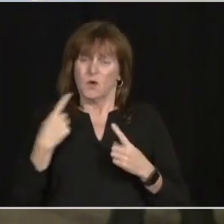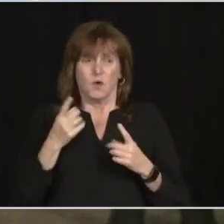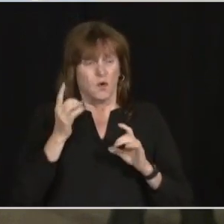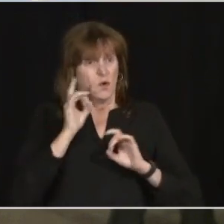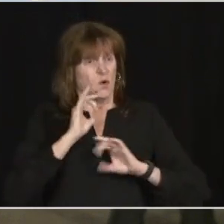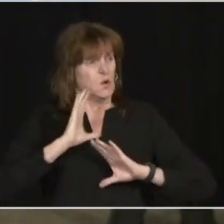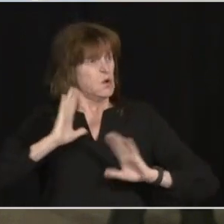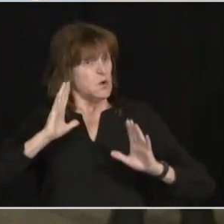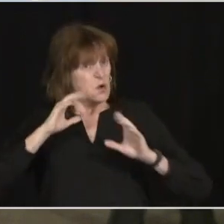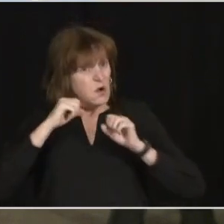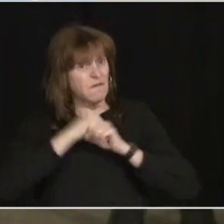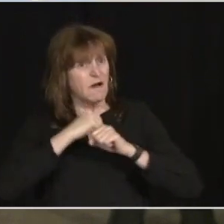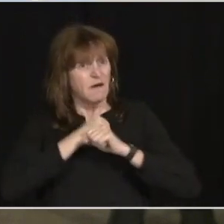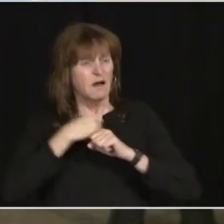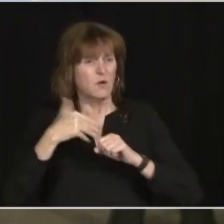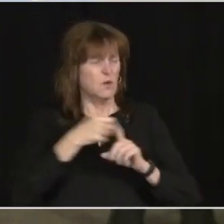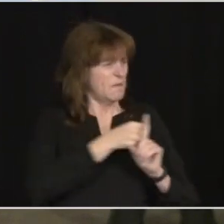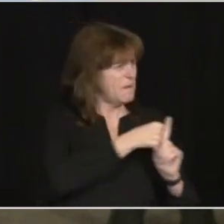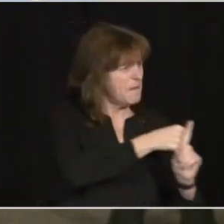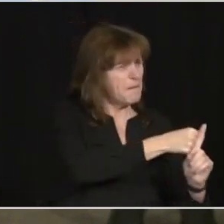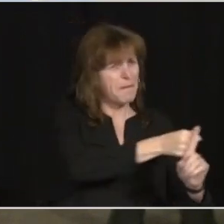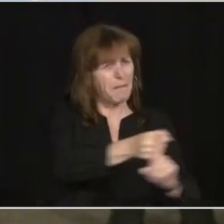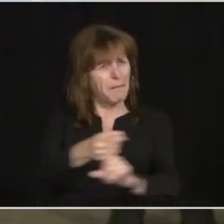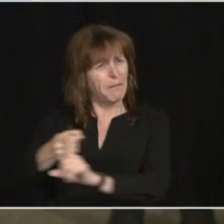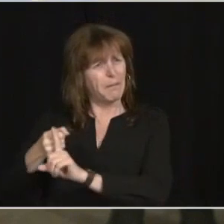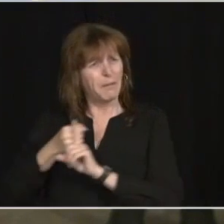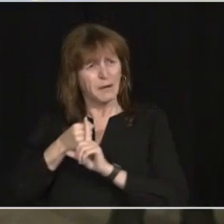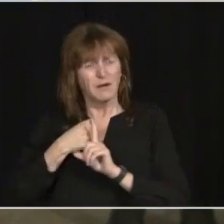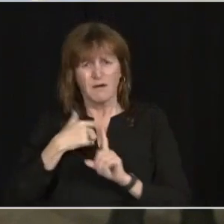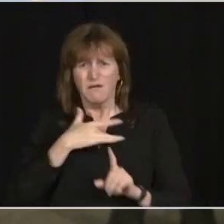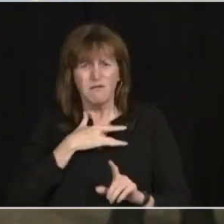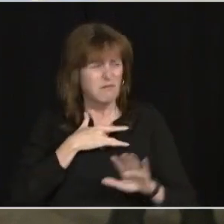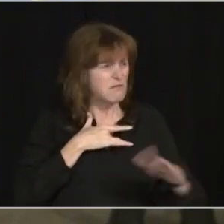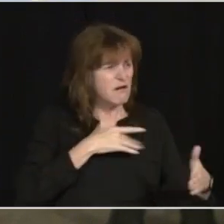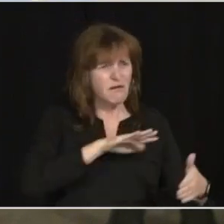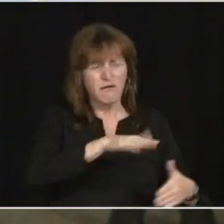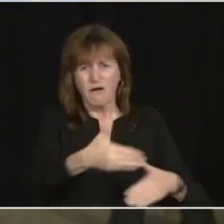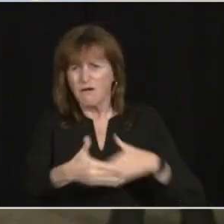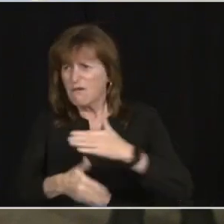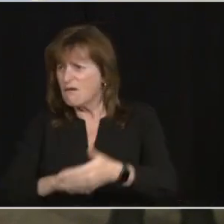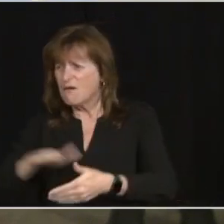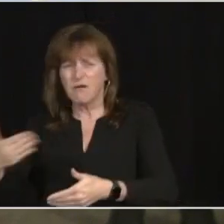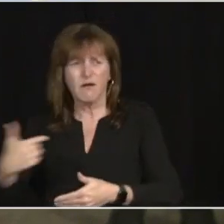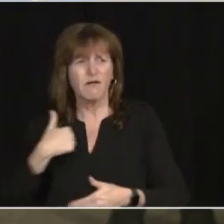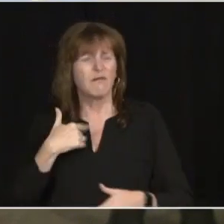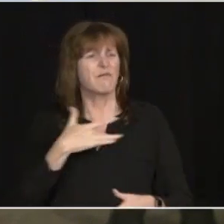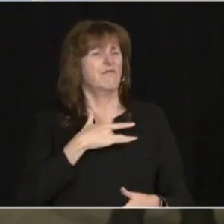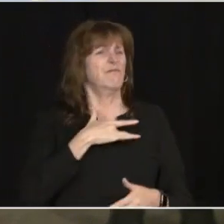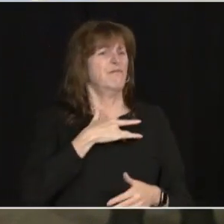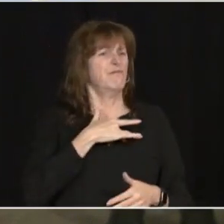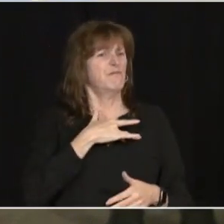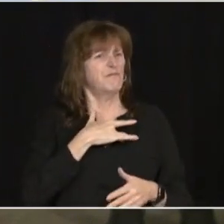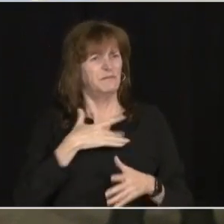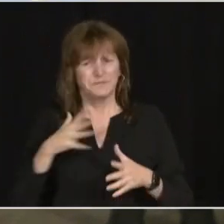My heart breaks for those we have lost and the loved ones they've left behind. Our province